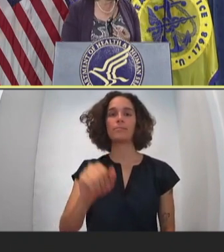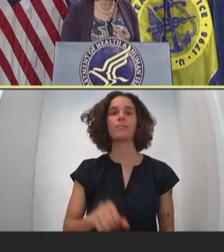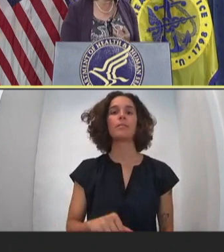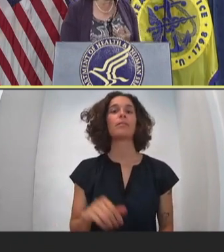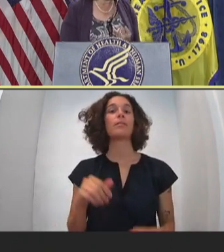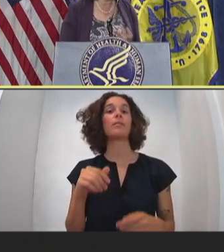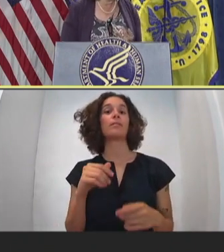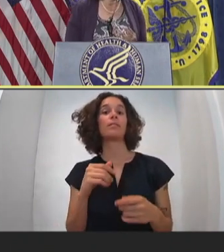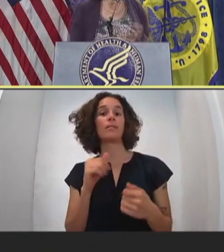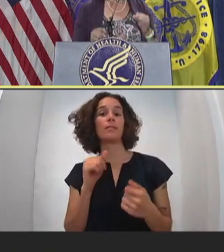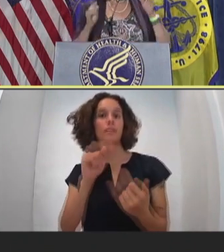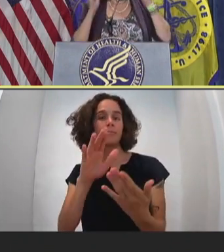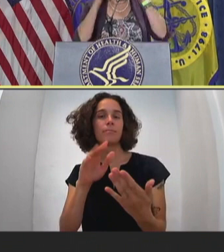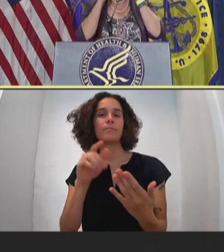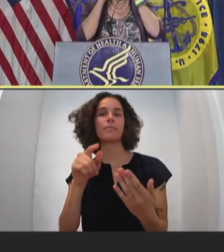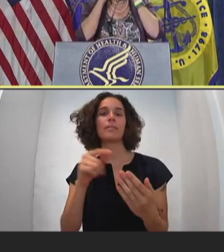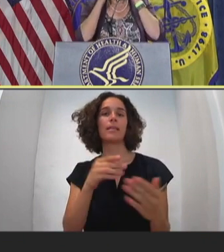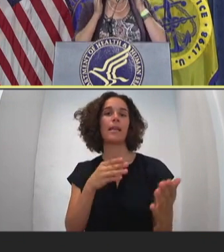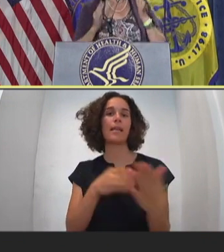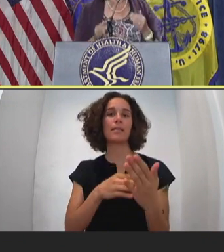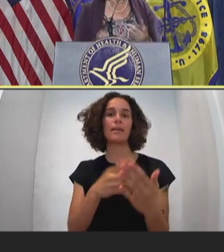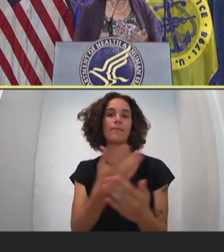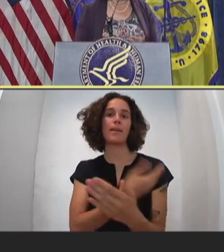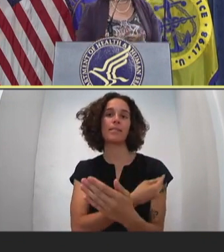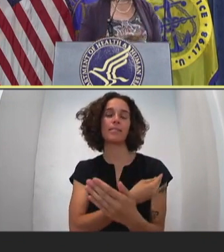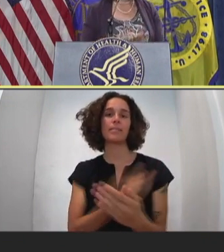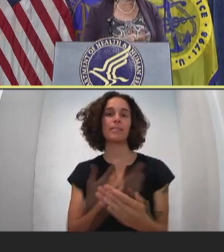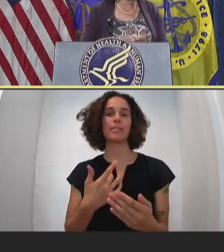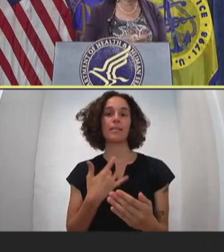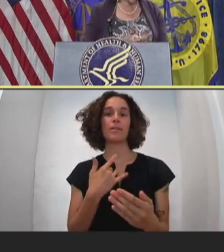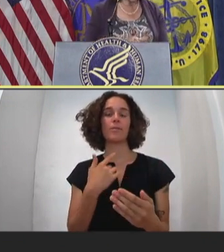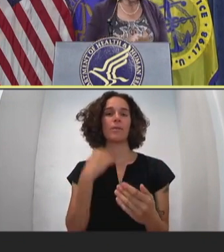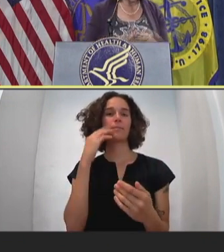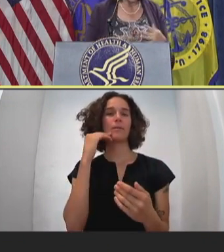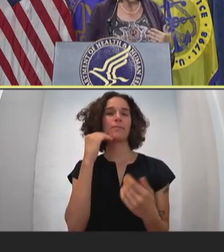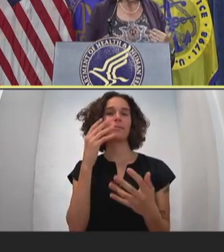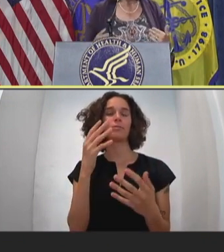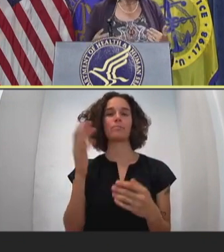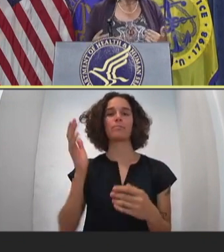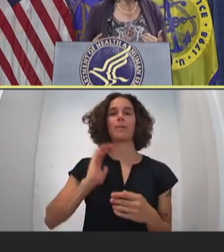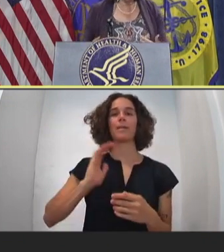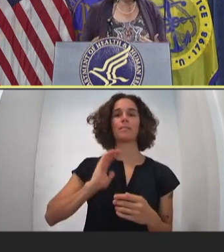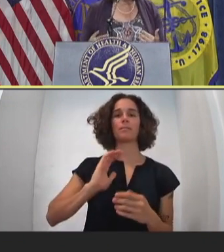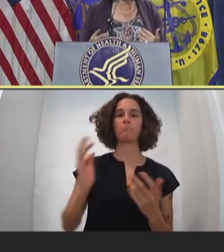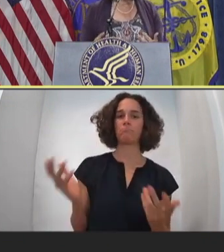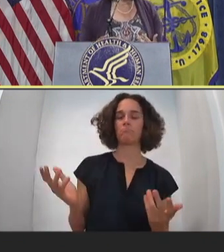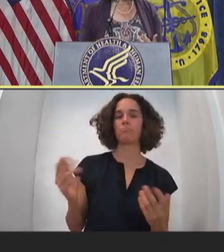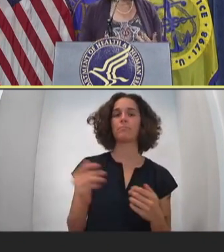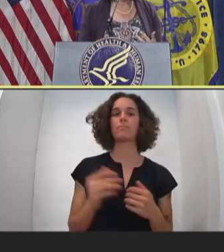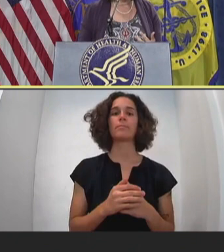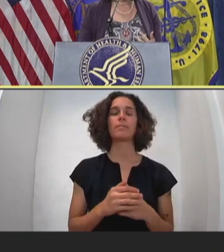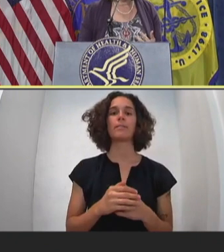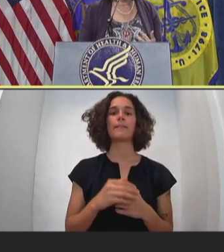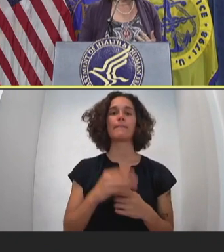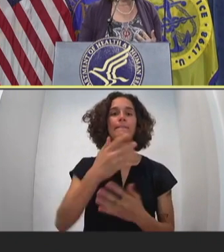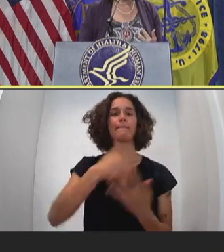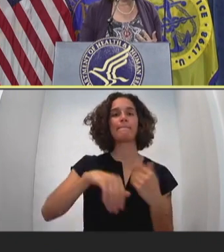sentiment that we've experienced in the past. So, doing some social science research right